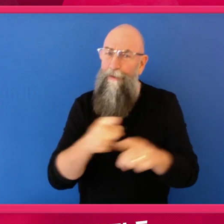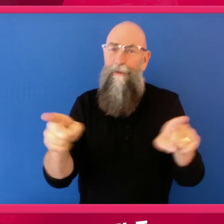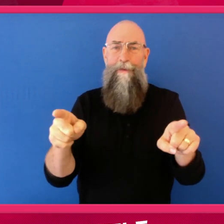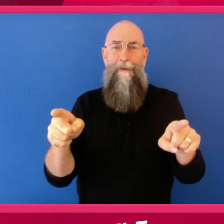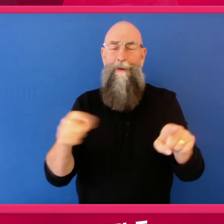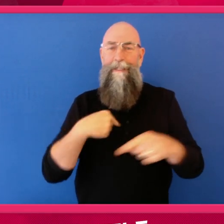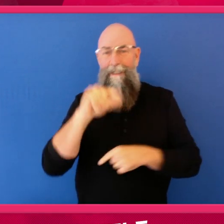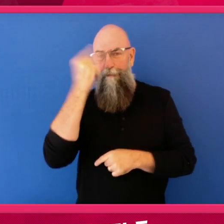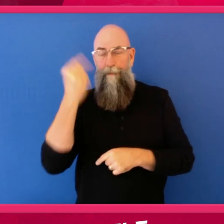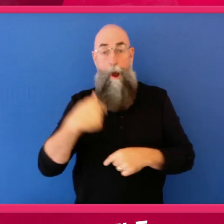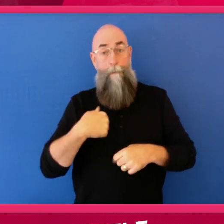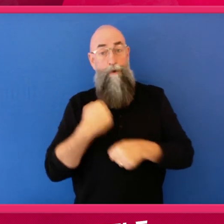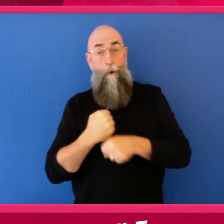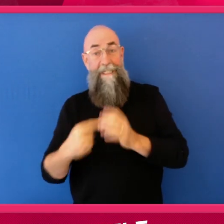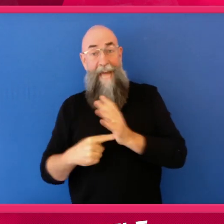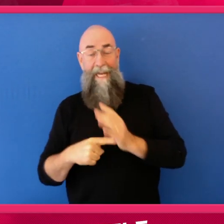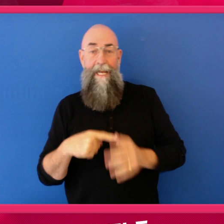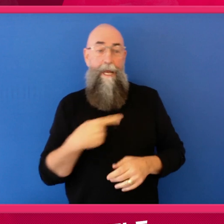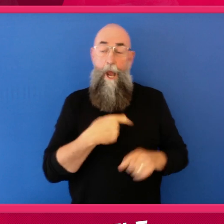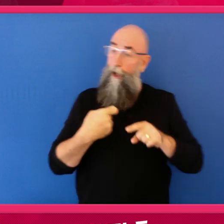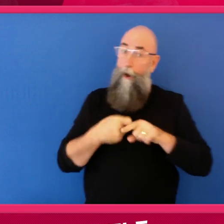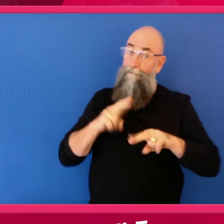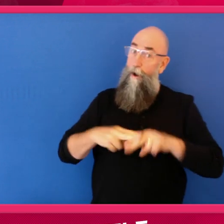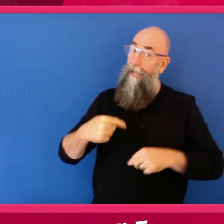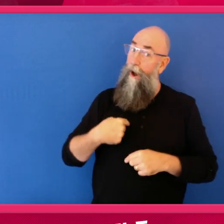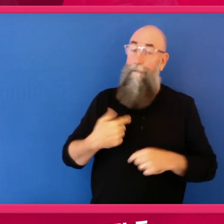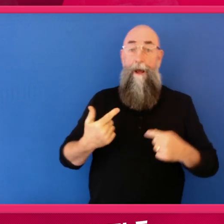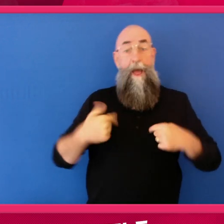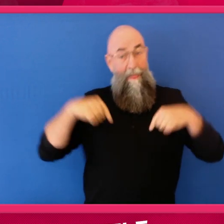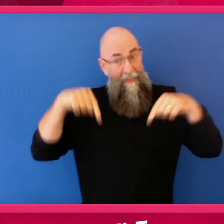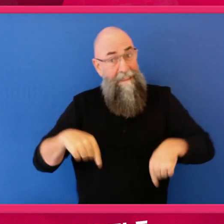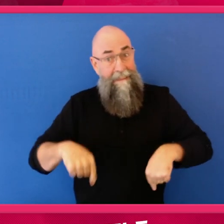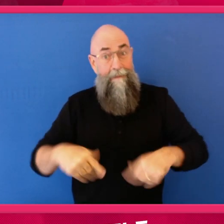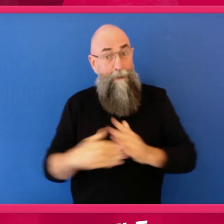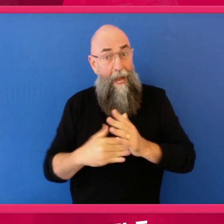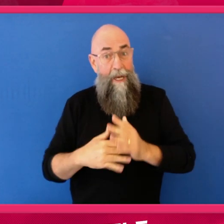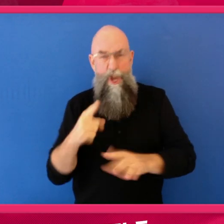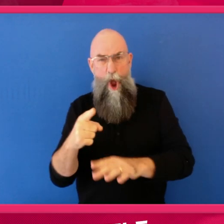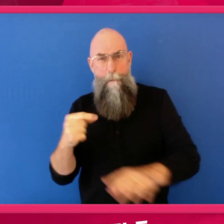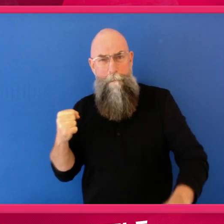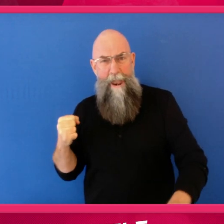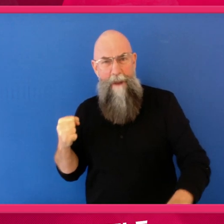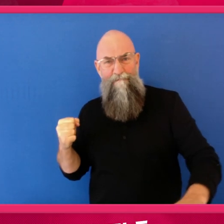Kurt Fearnley: I've still been Kurt Fearnley. Georgie Tunny And this has been Kurt Fearnley You Little Ripper! Georgie Tunny